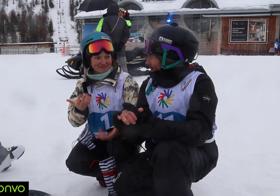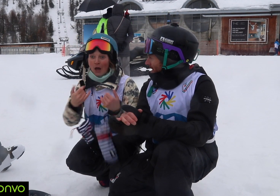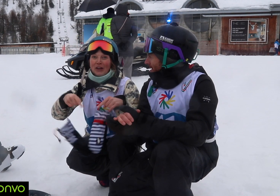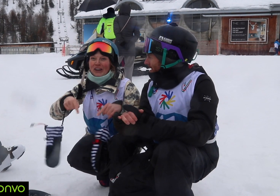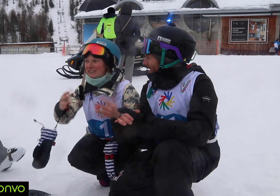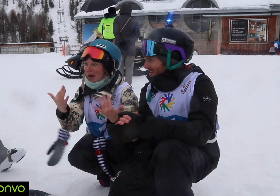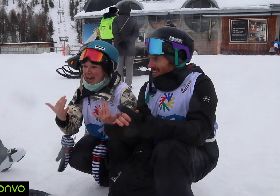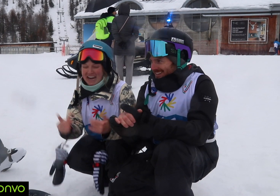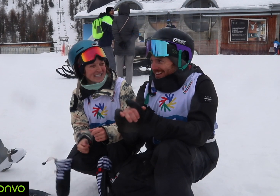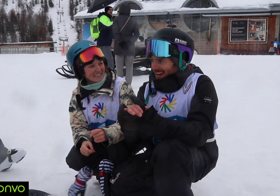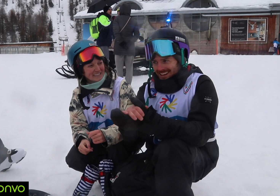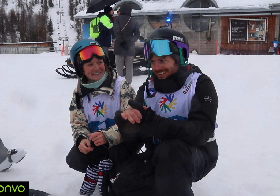Now I’m really nervous with all this waiting!